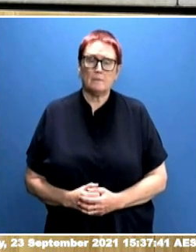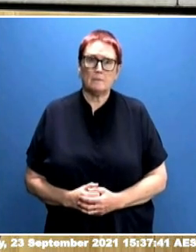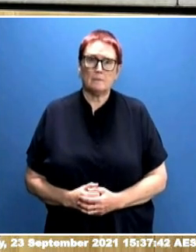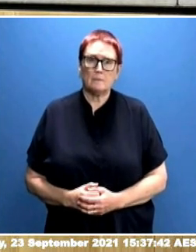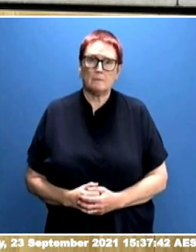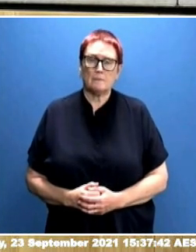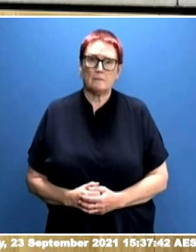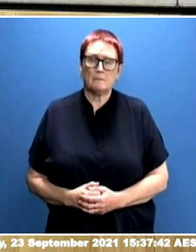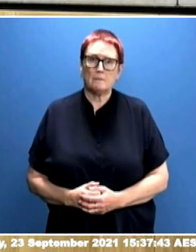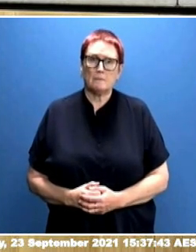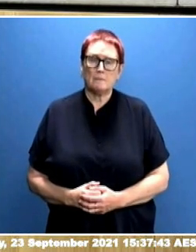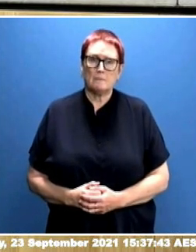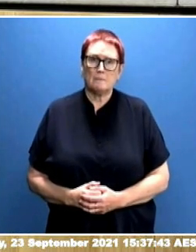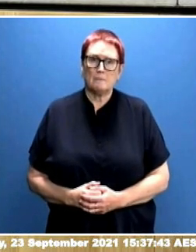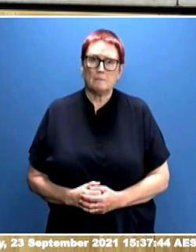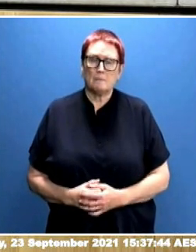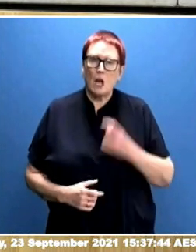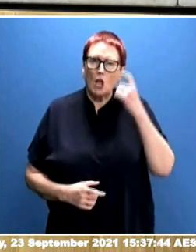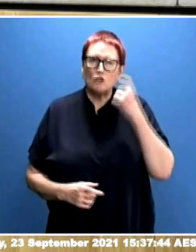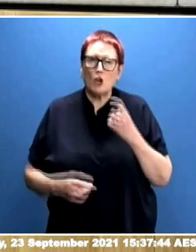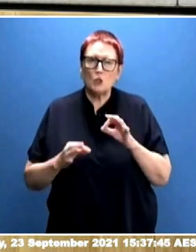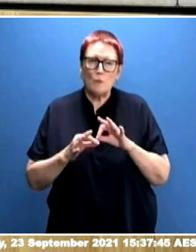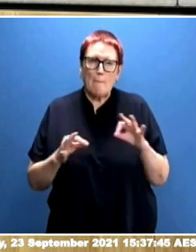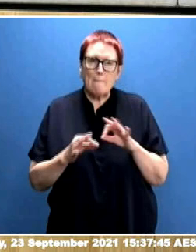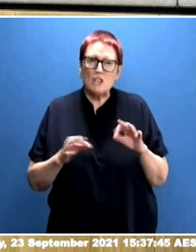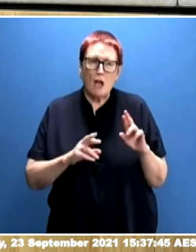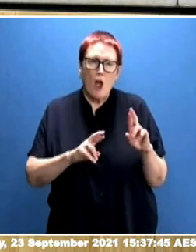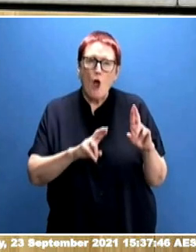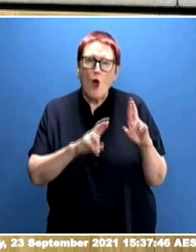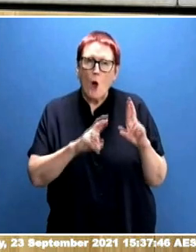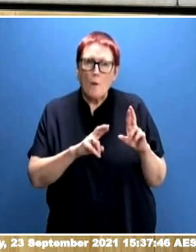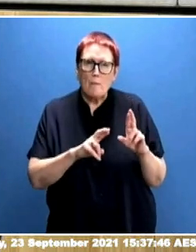outcome of measuring hope for the child.